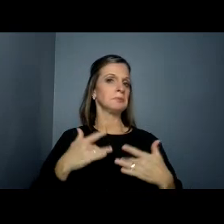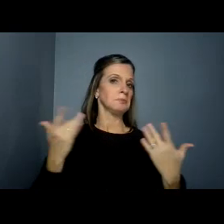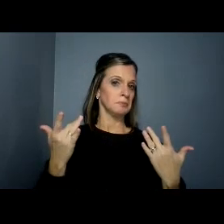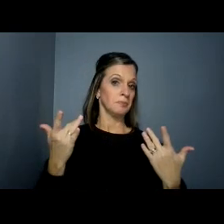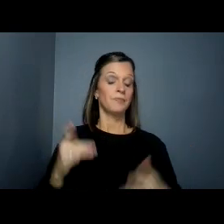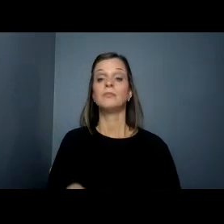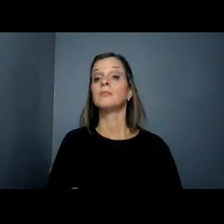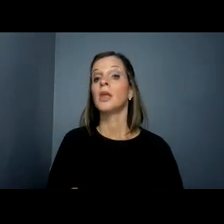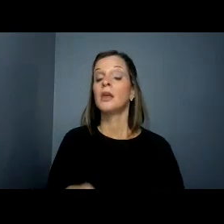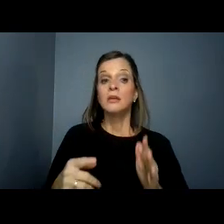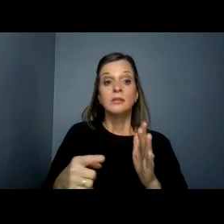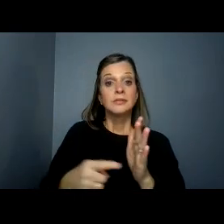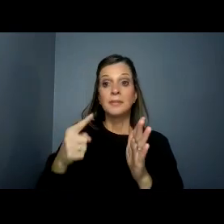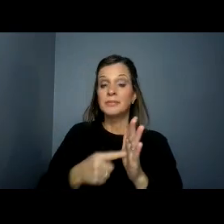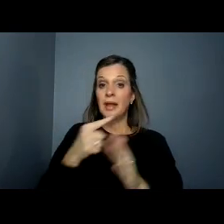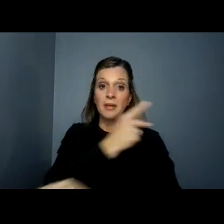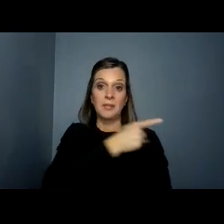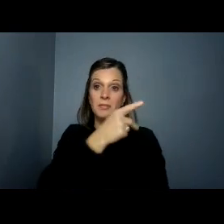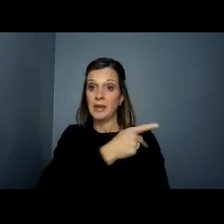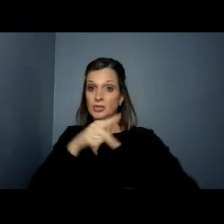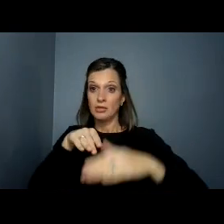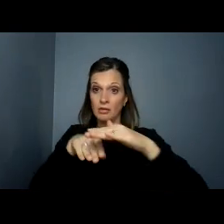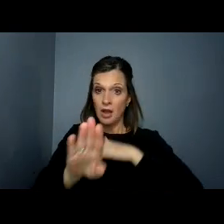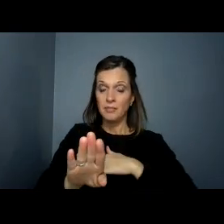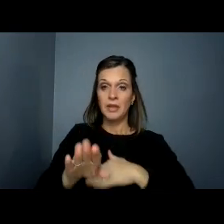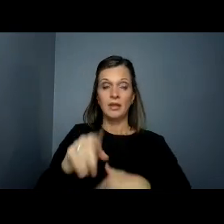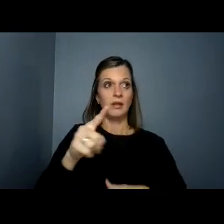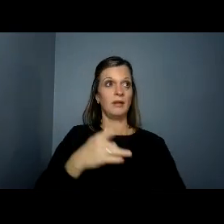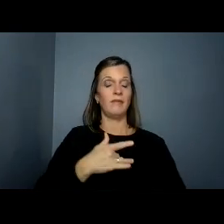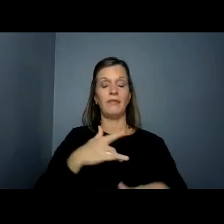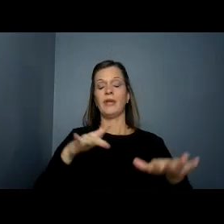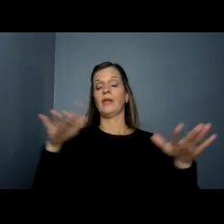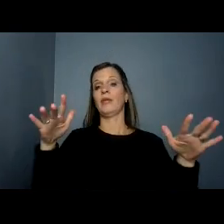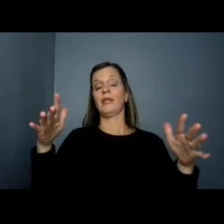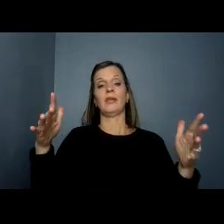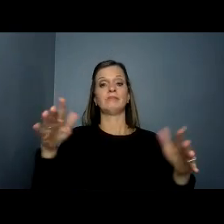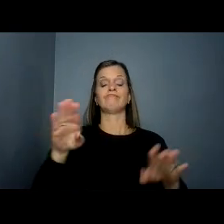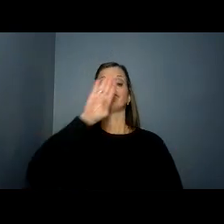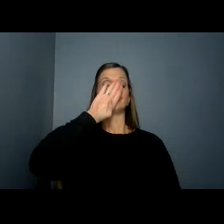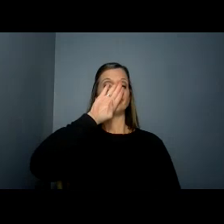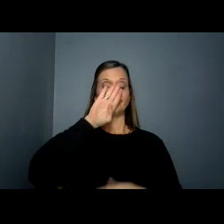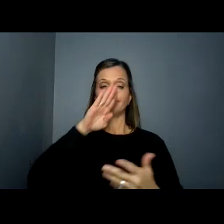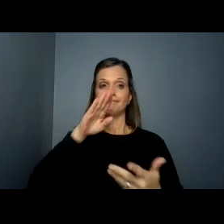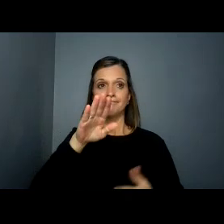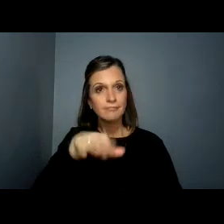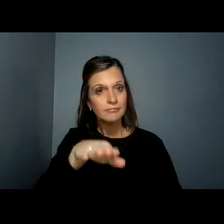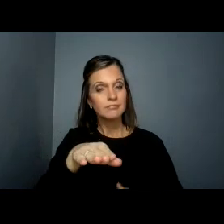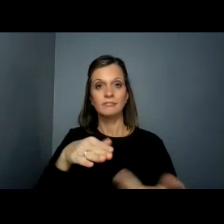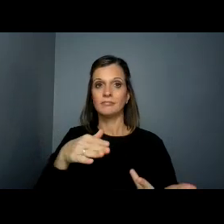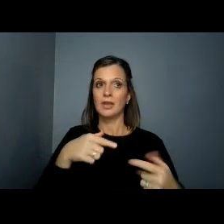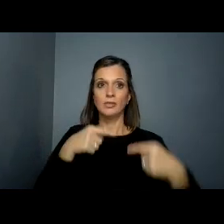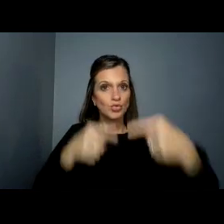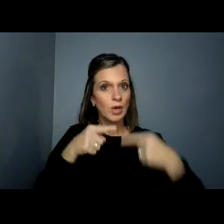They're just, they. They they can't do their jobs. They have trouble communicating at work,